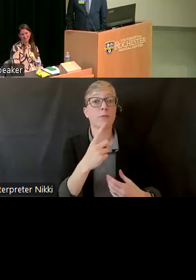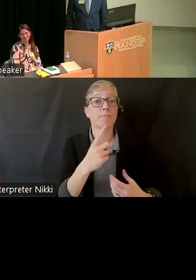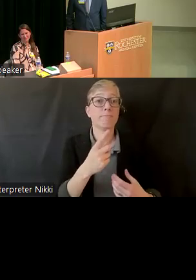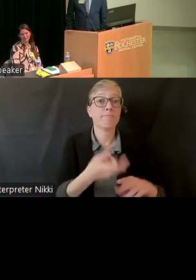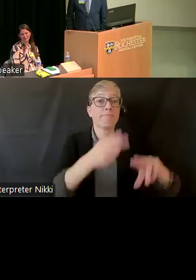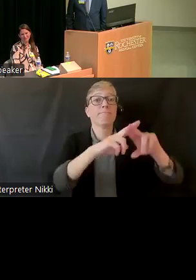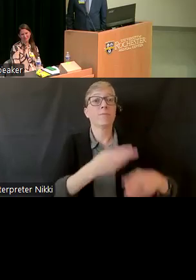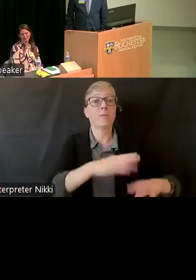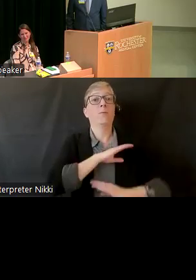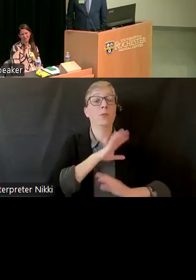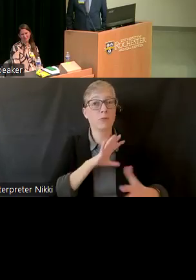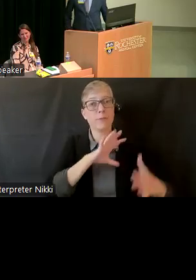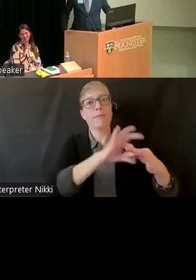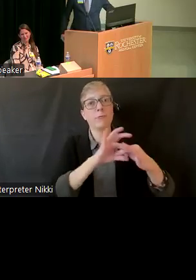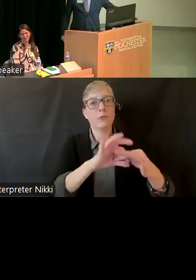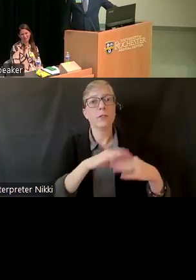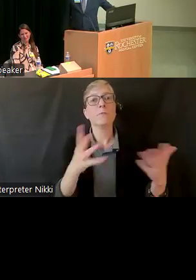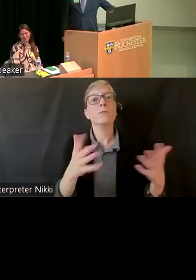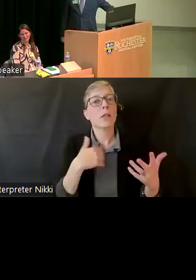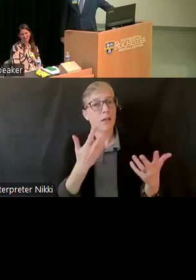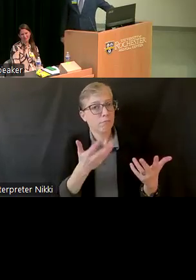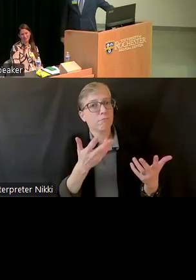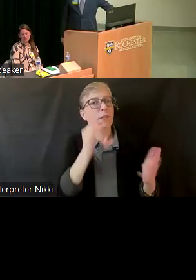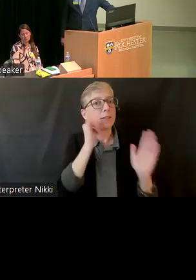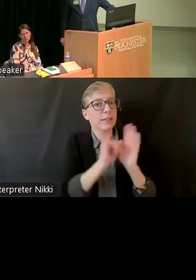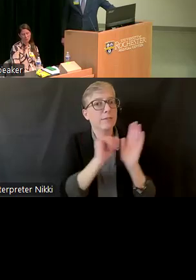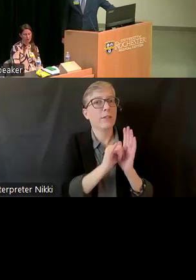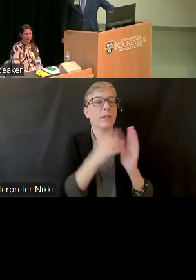identified drivers of burnout particularly increased workload not enough time but at